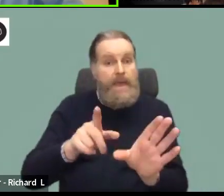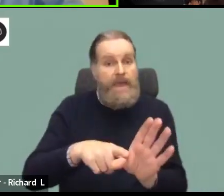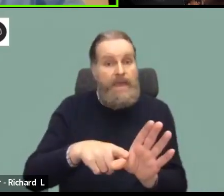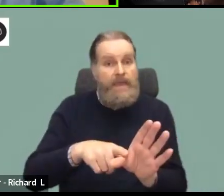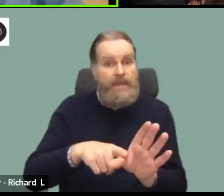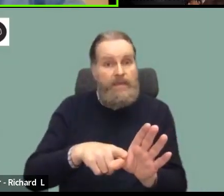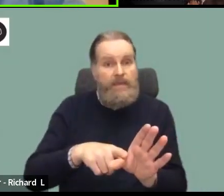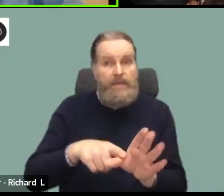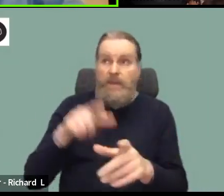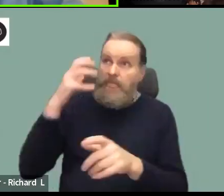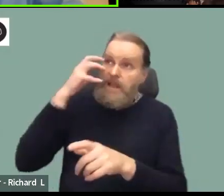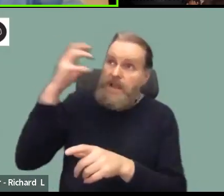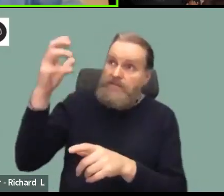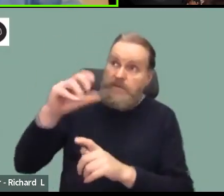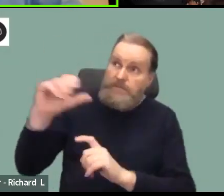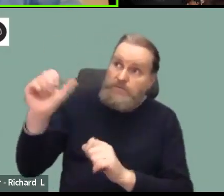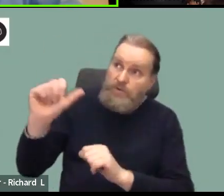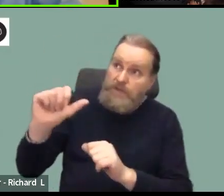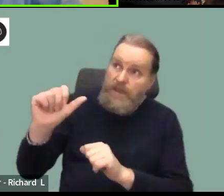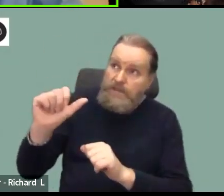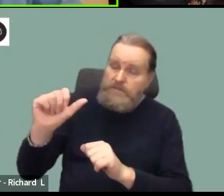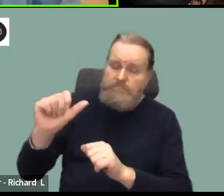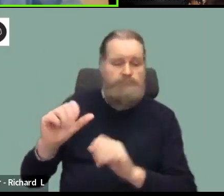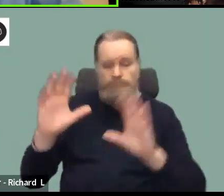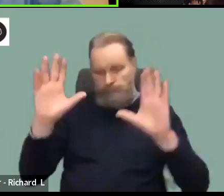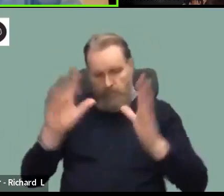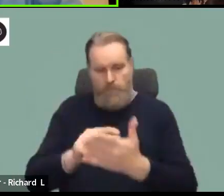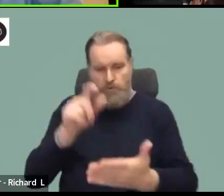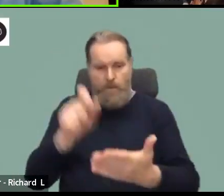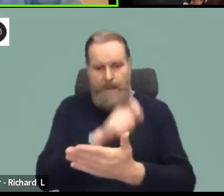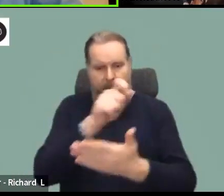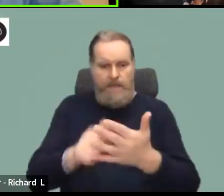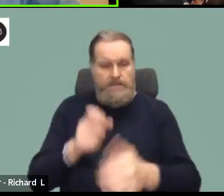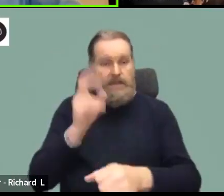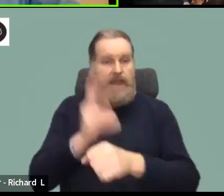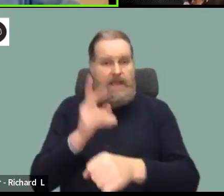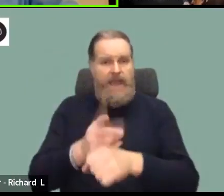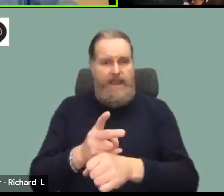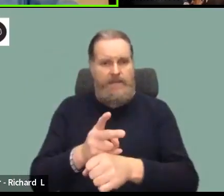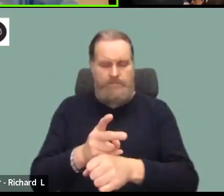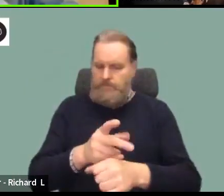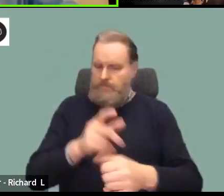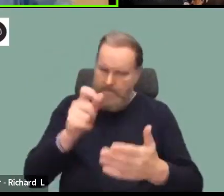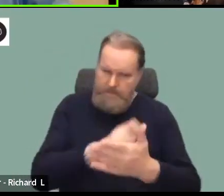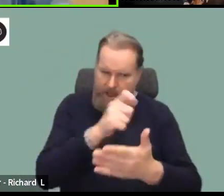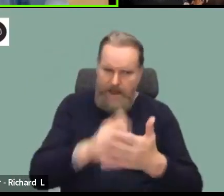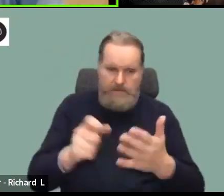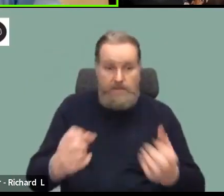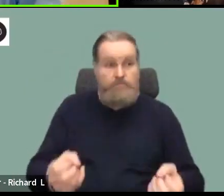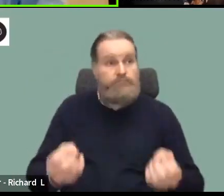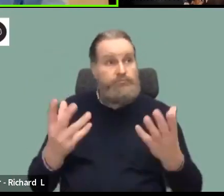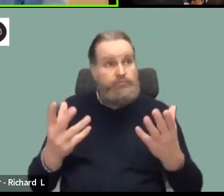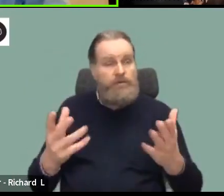in May and we really. ly having having an effect and the government's wobbling. will do what the r amp T is just will do what the r amp T is just and I'm sure and rebalance to get an m&a, and therefore again